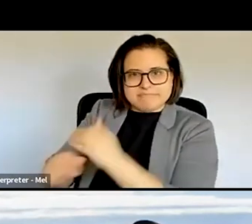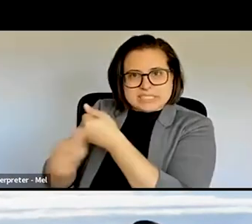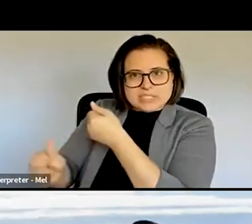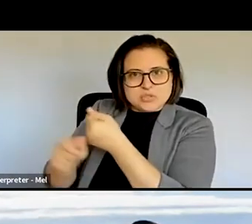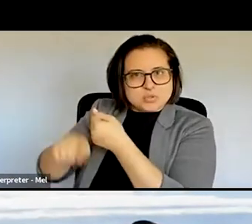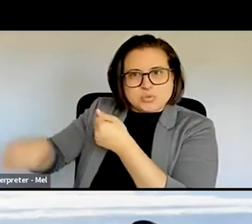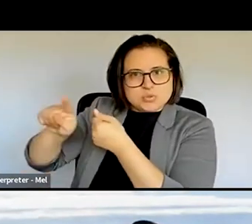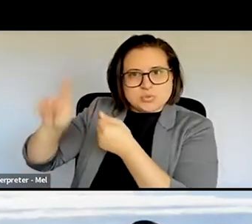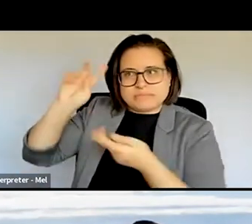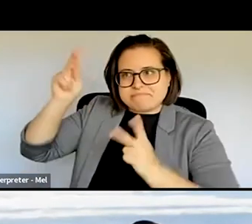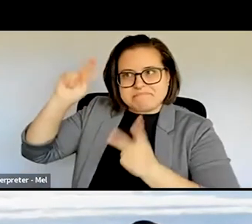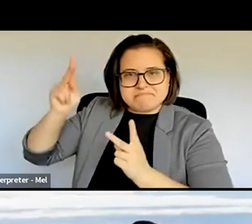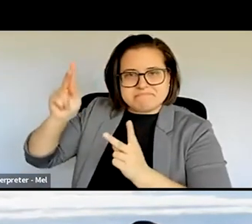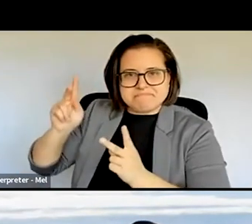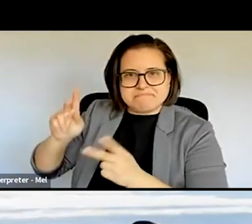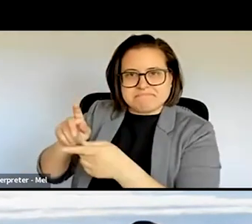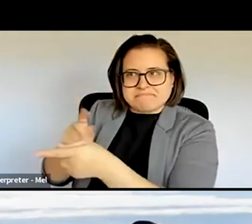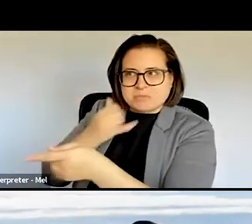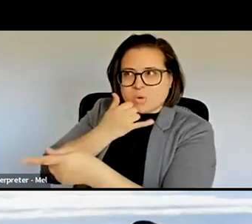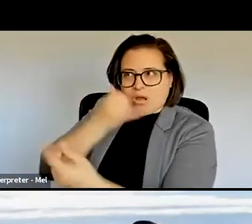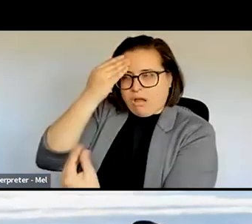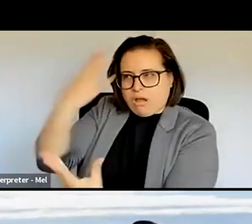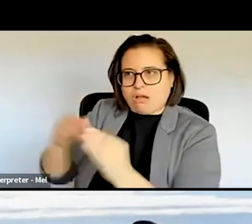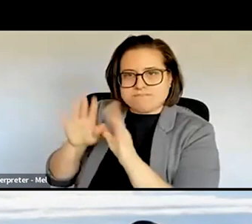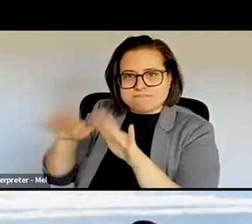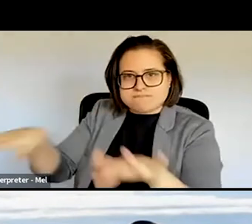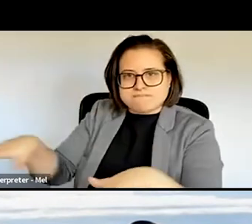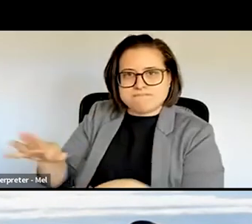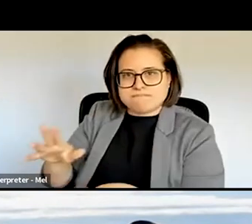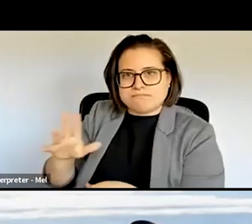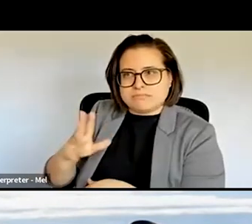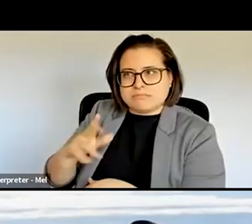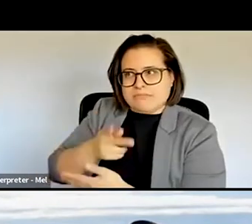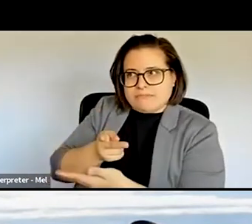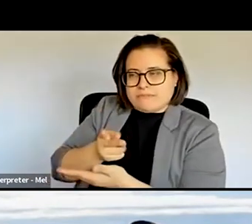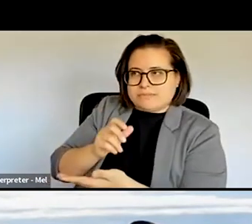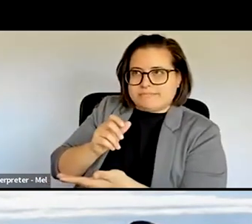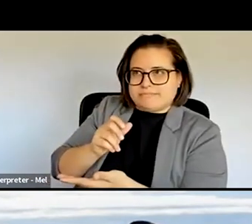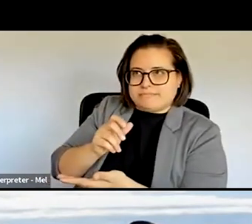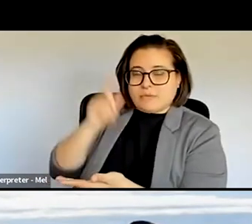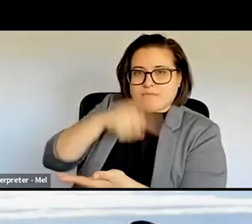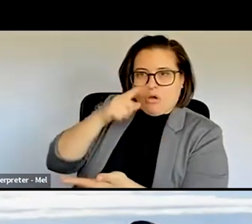this misinformation and the spread of mistruths and the decline of our trust in each other